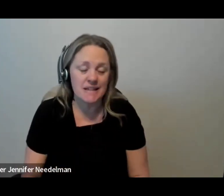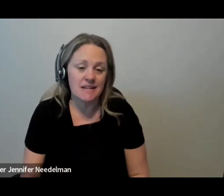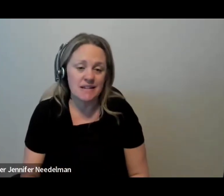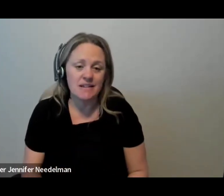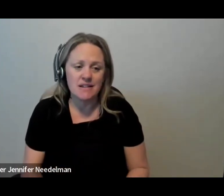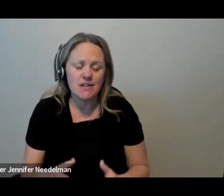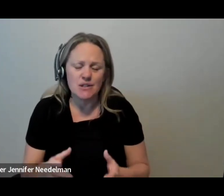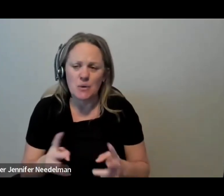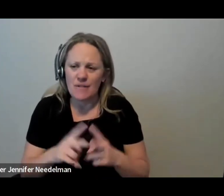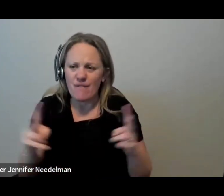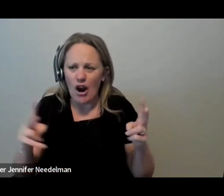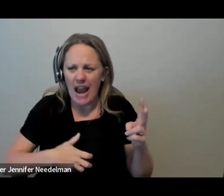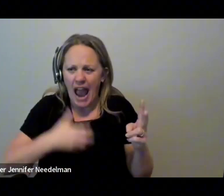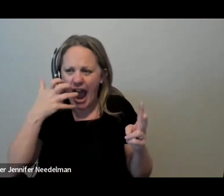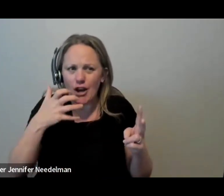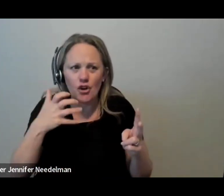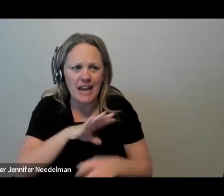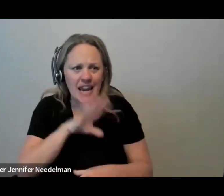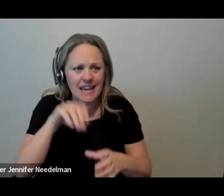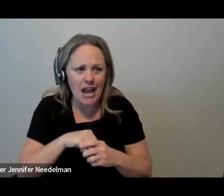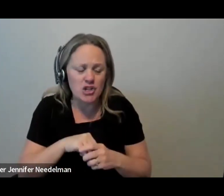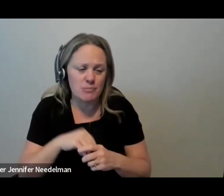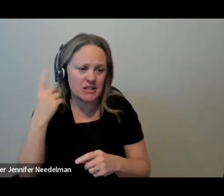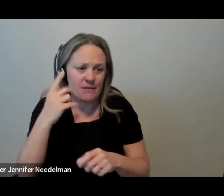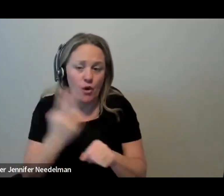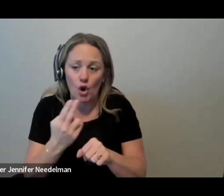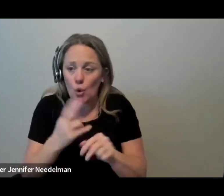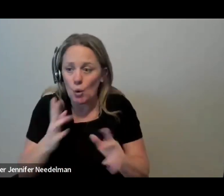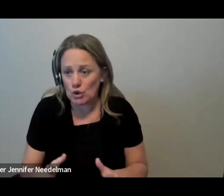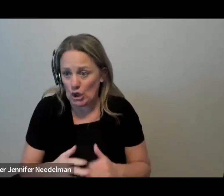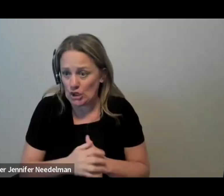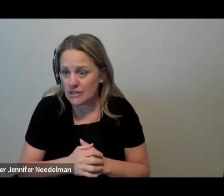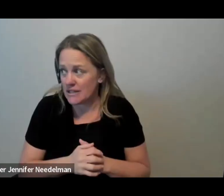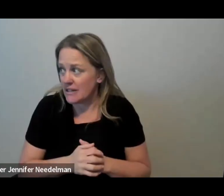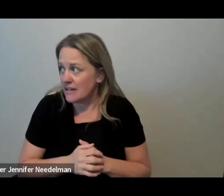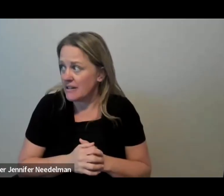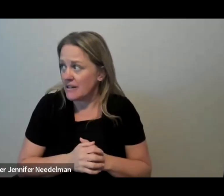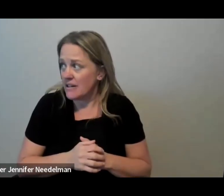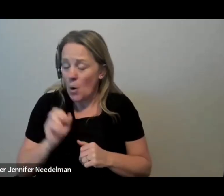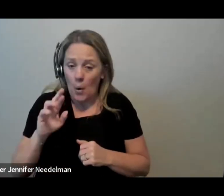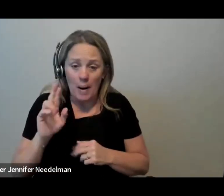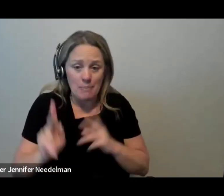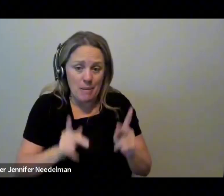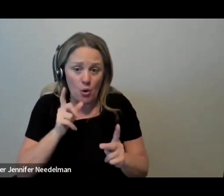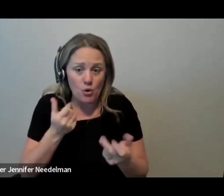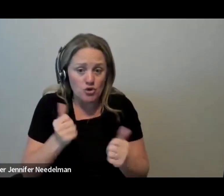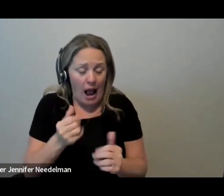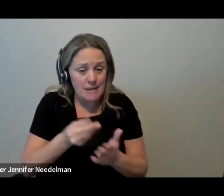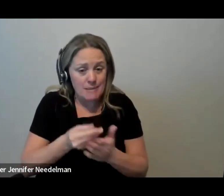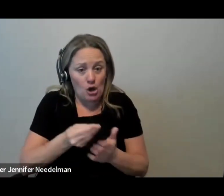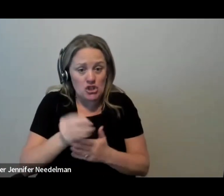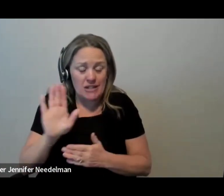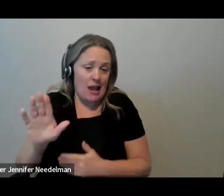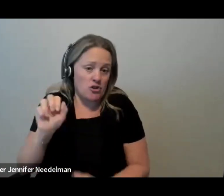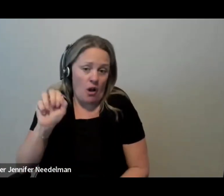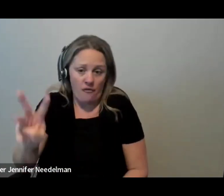or with people who are trying to purchase their software and, and they're reading the VPAT or the ACR the,